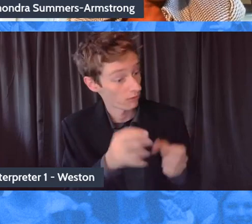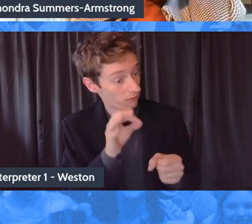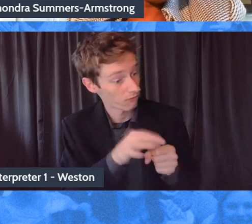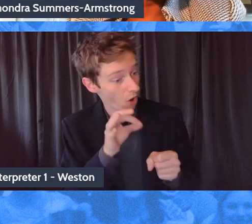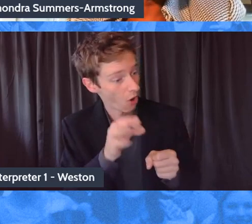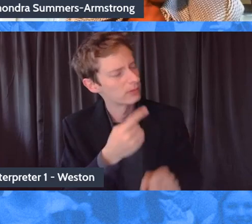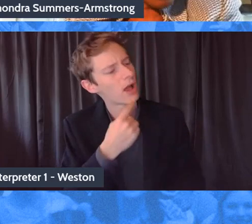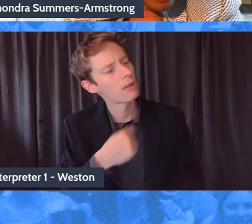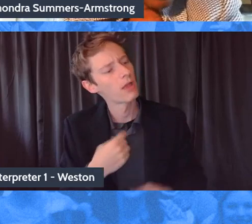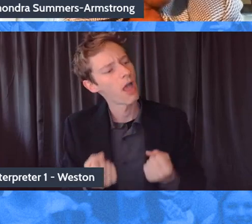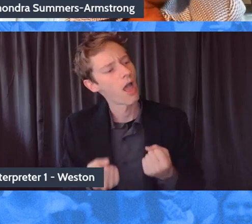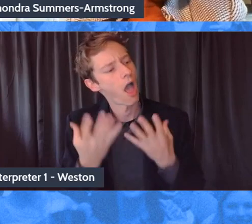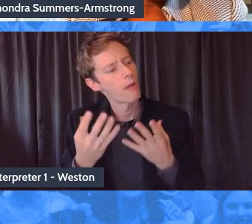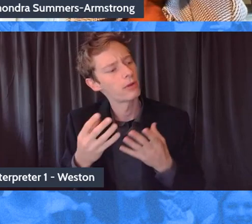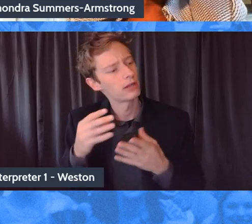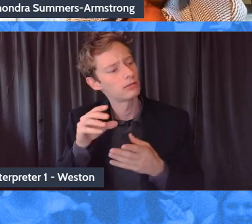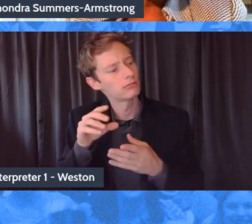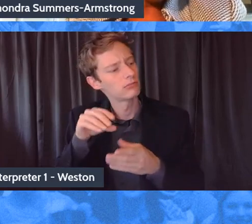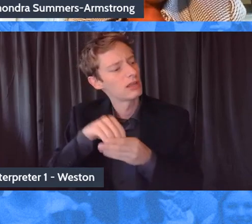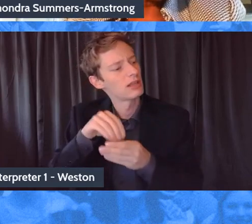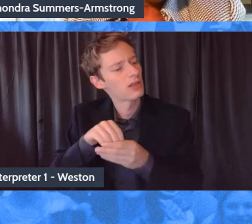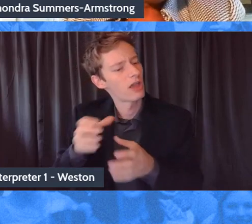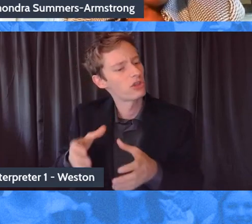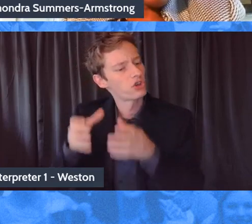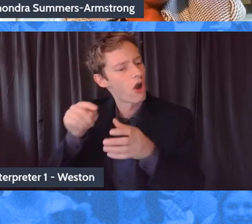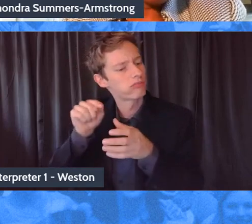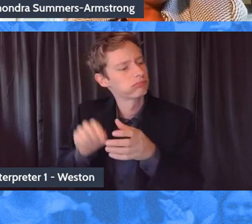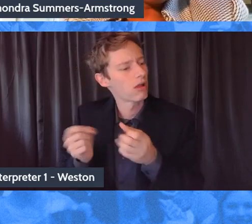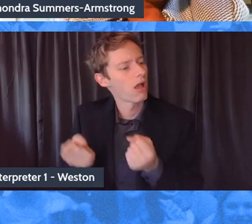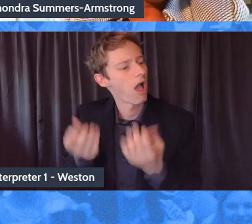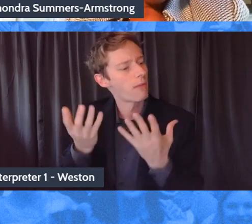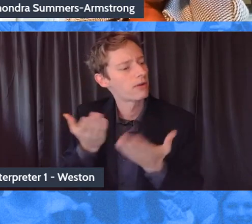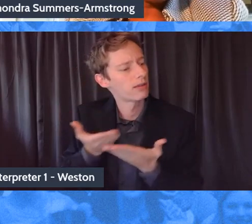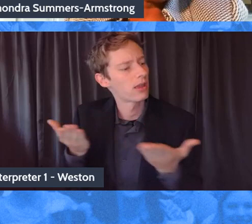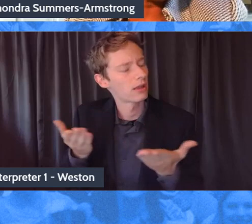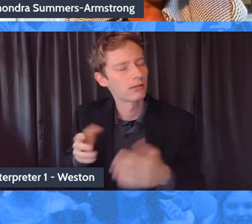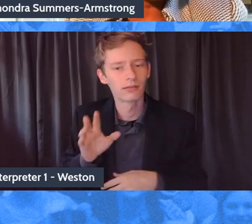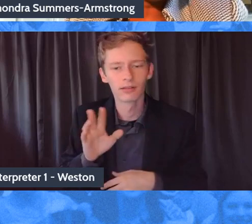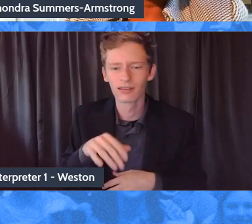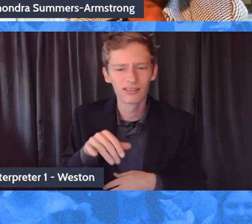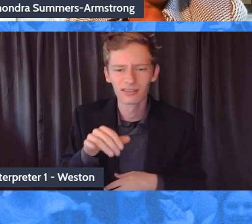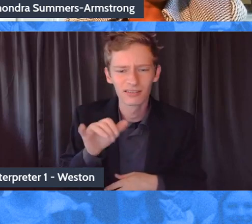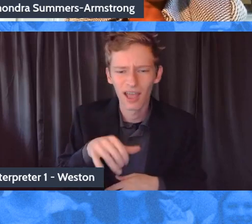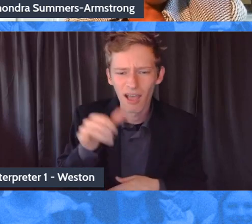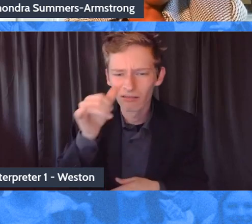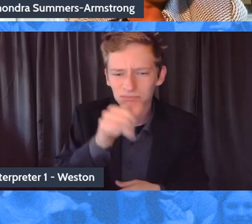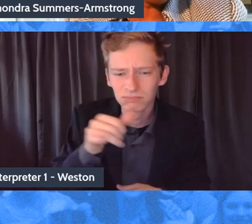and it's sickening to believe that here we are again. And so I think we just have to double down as a nation